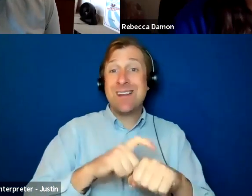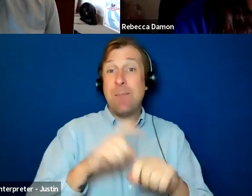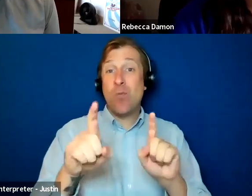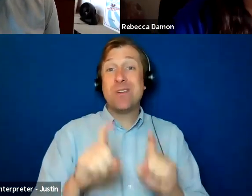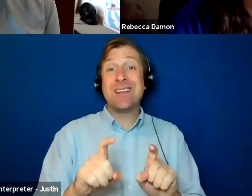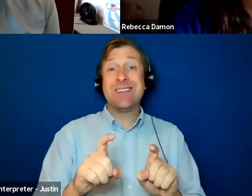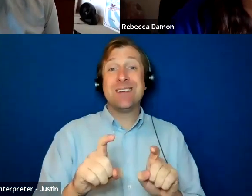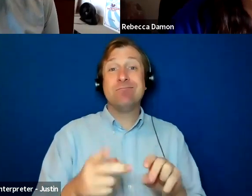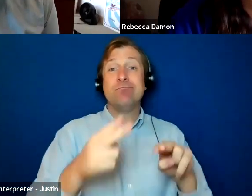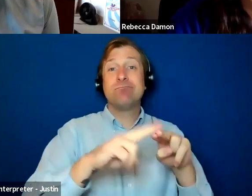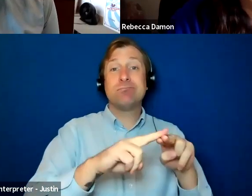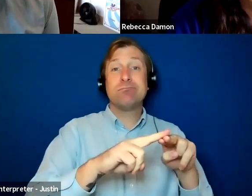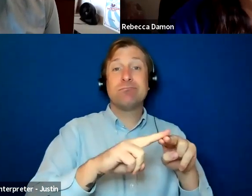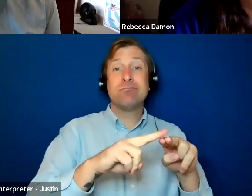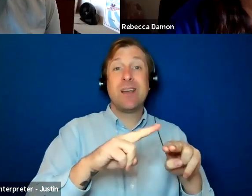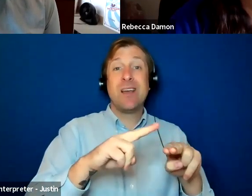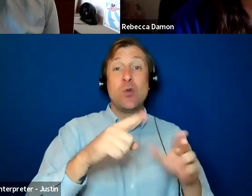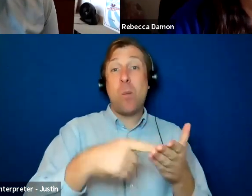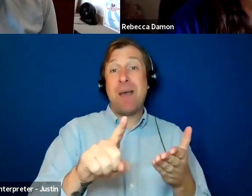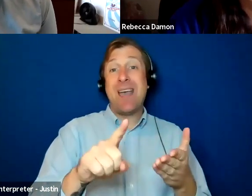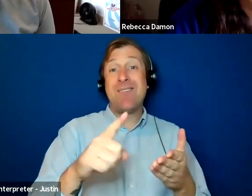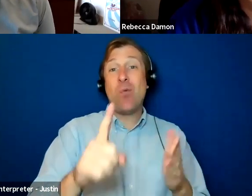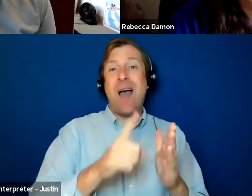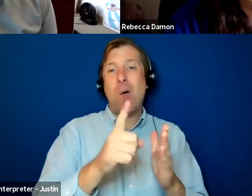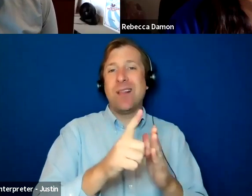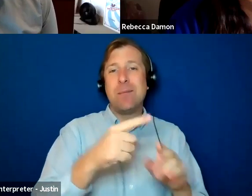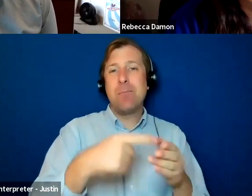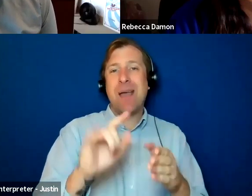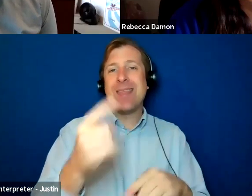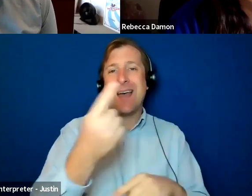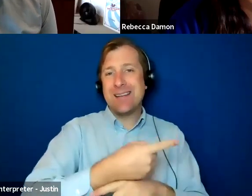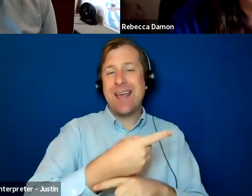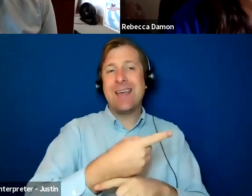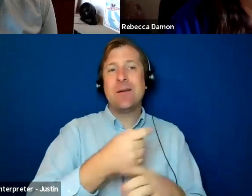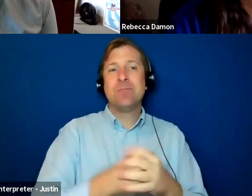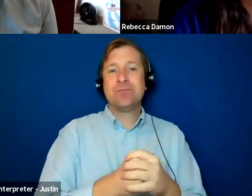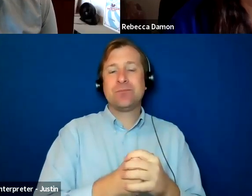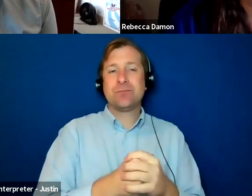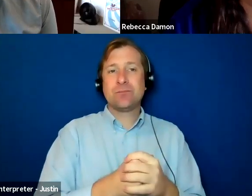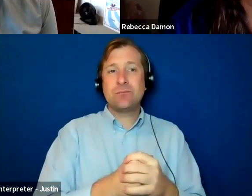added to your time for that day and paid accordingly. And as far as the worker's comp piece that was asked about,